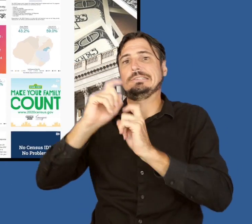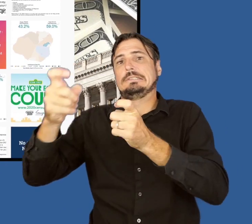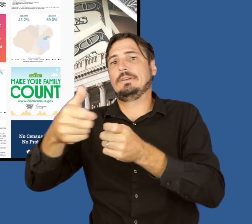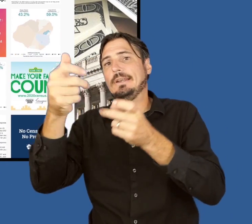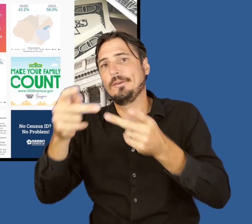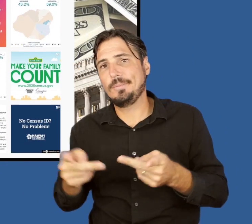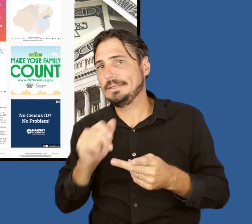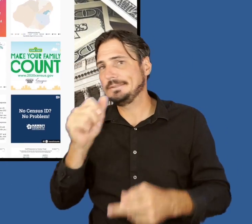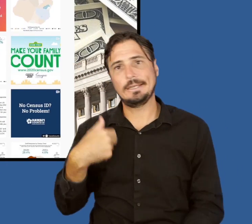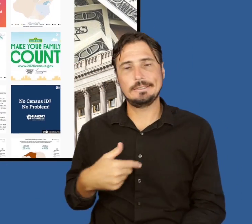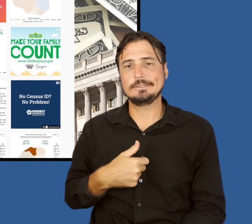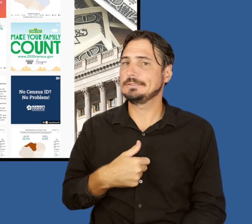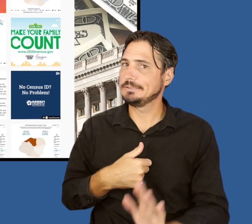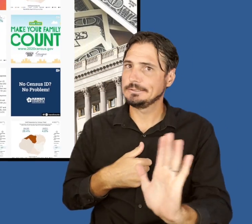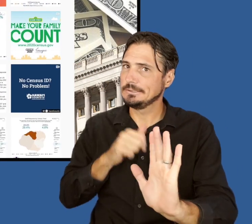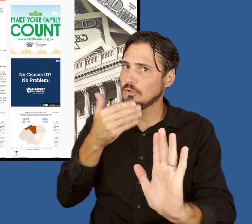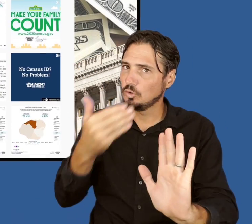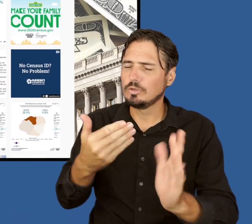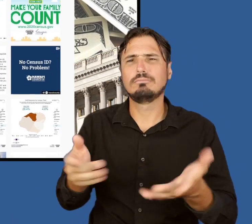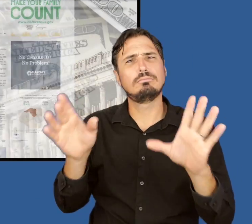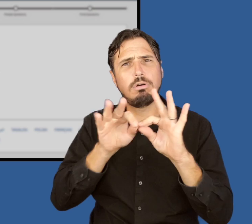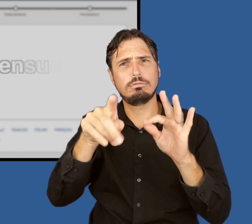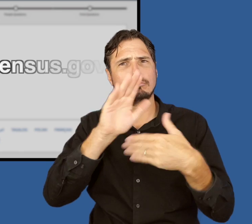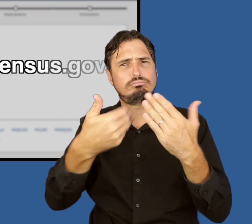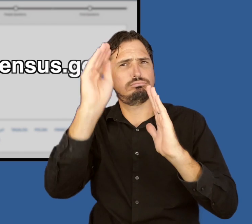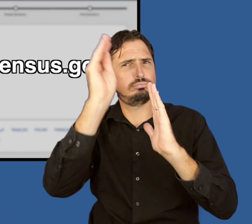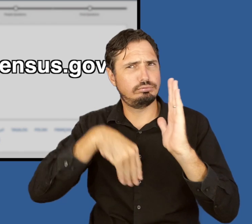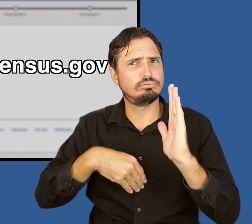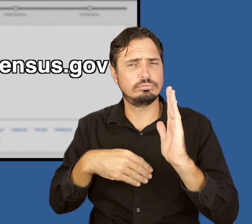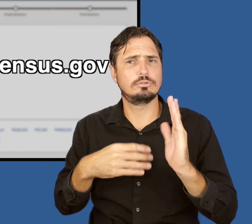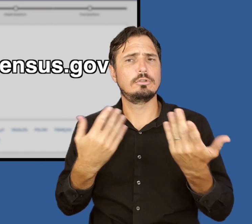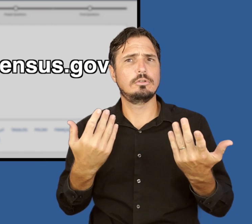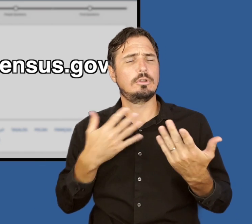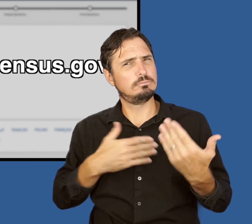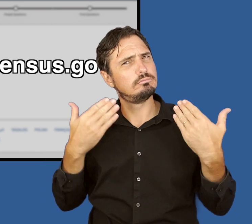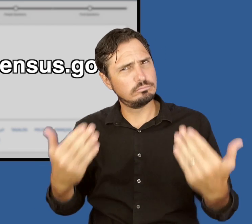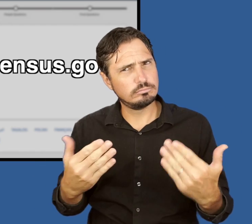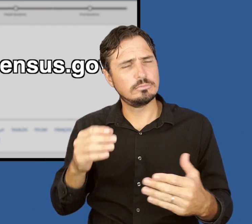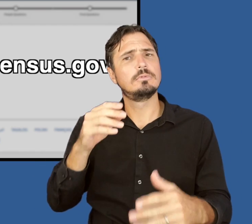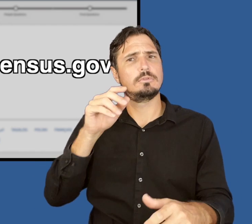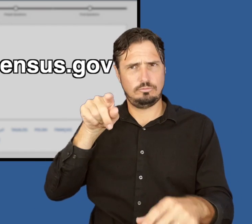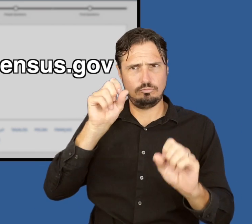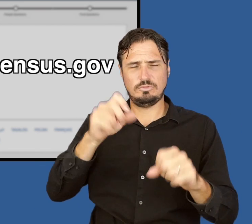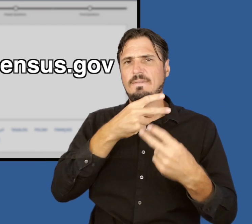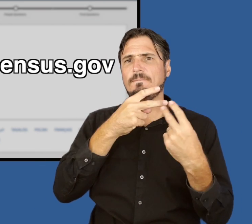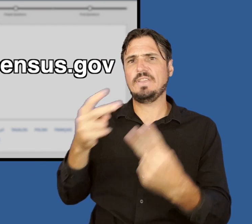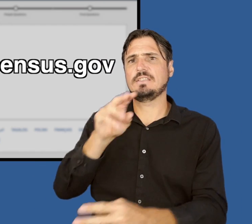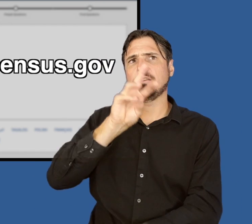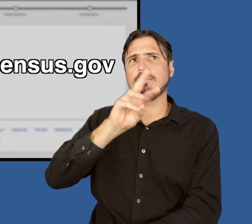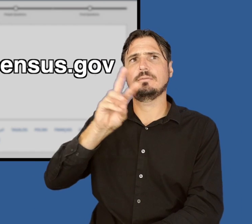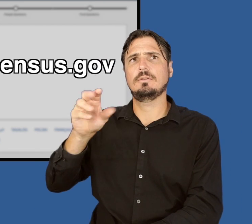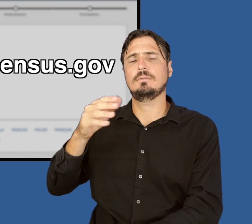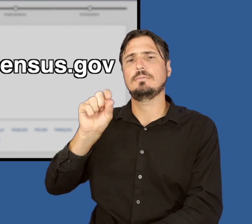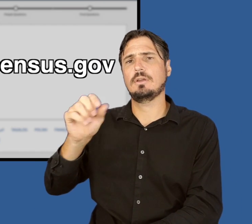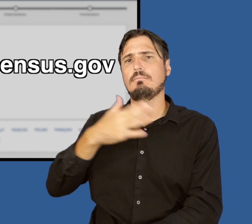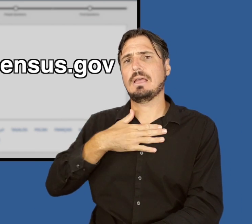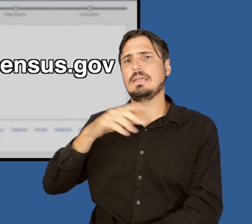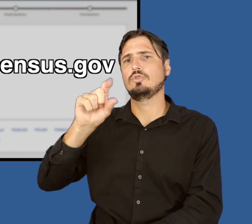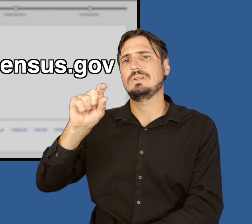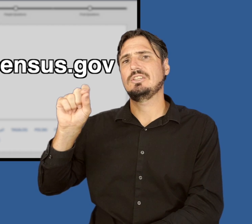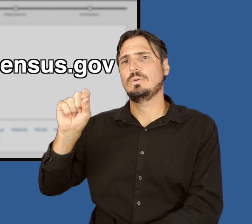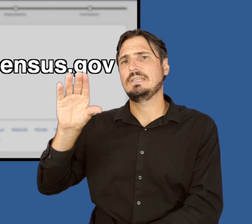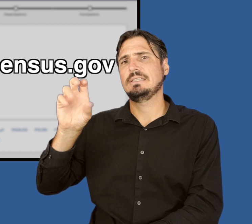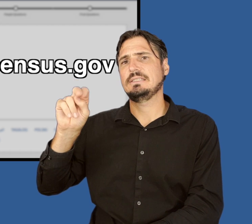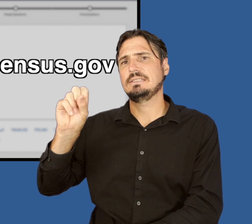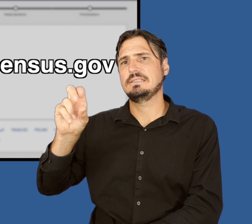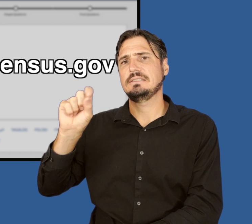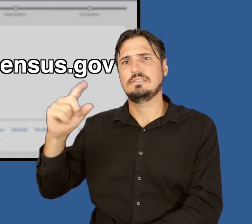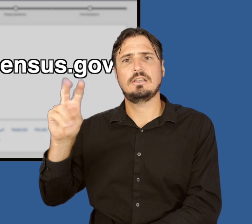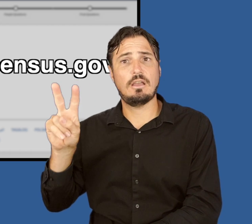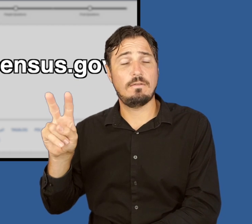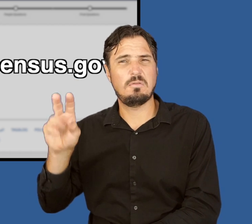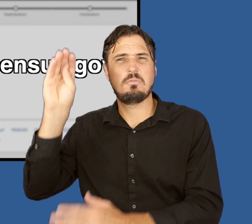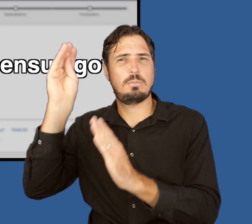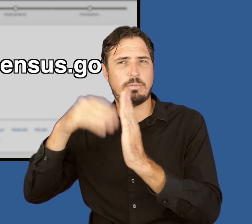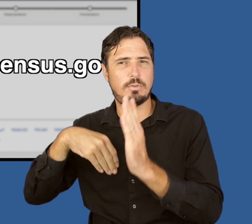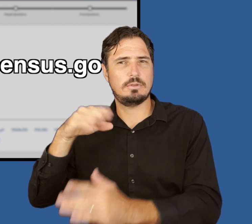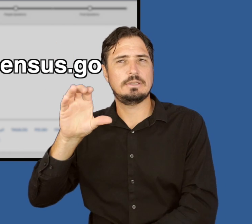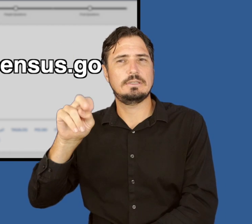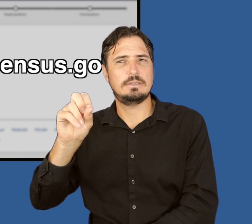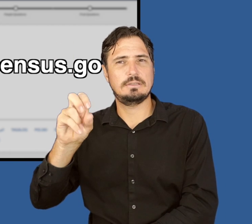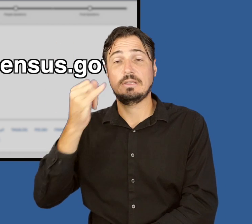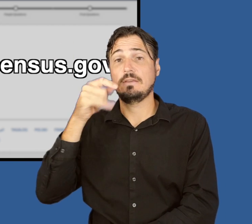Please take a few minutes out of your day, fill out the Census form, and be counted by visiting my2020census.gov today! For those who have not completed your Census online, a Census